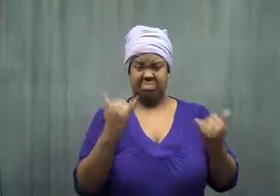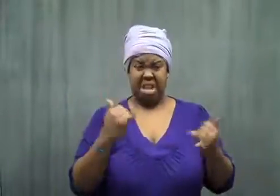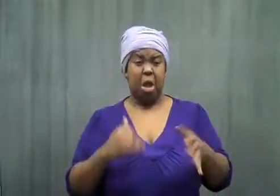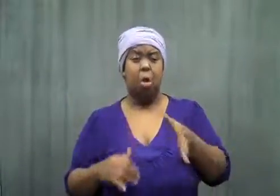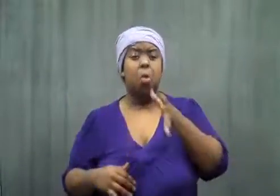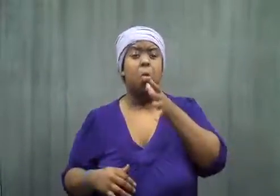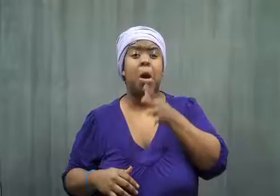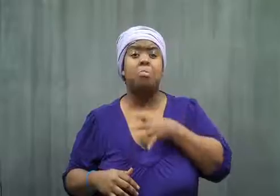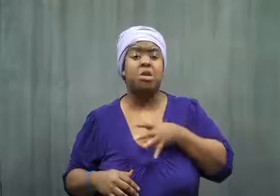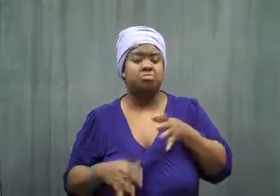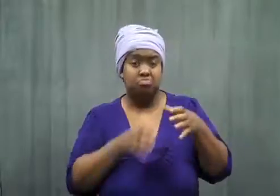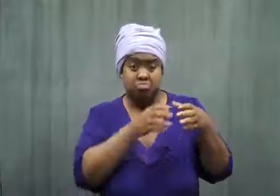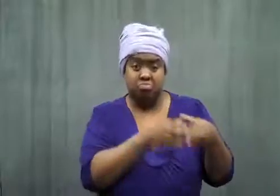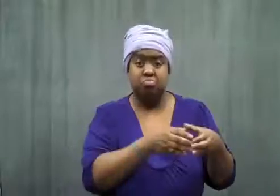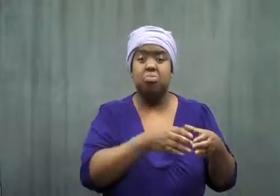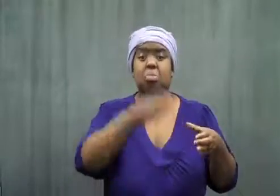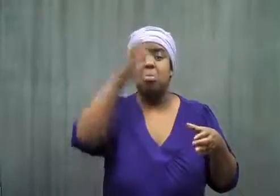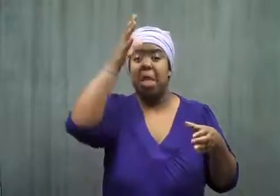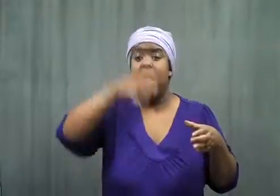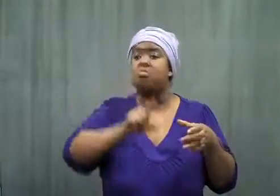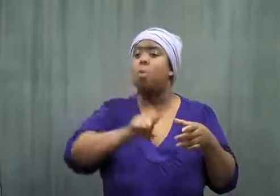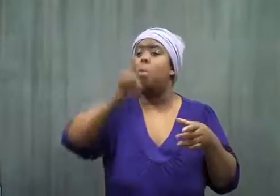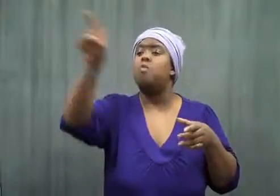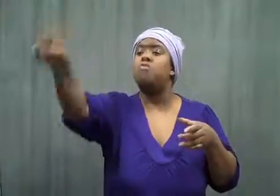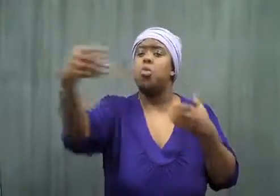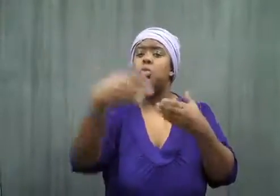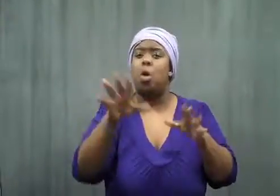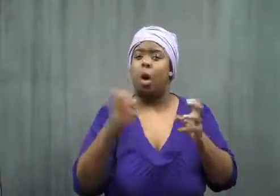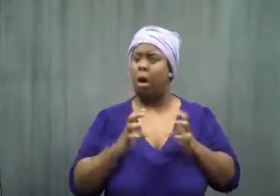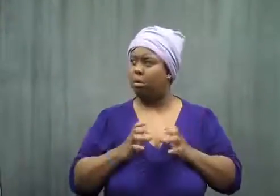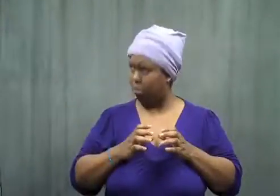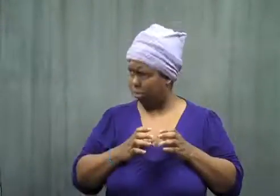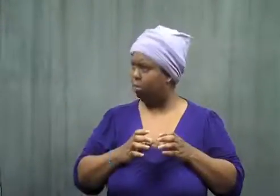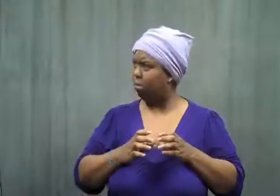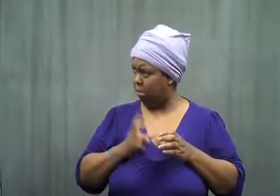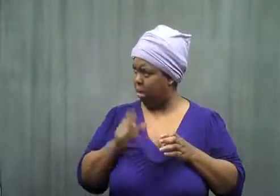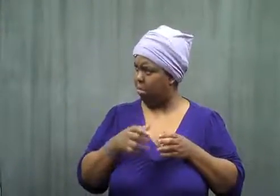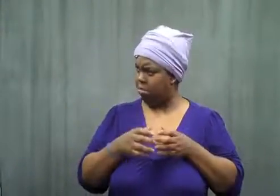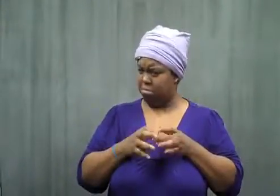We were told the women would stay here, the men were to go in the other room.